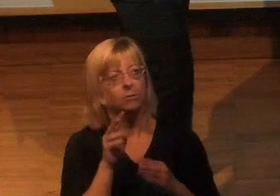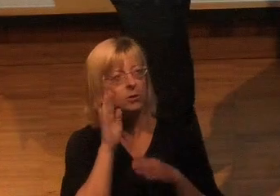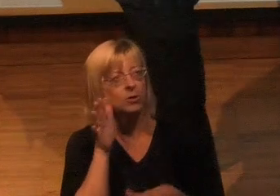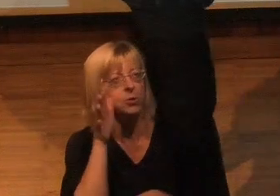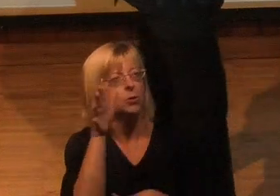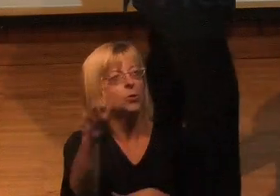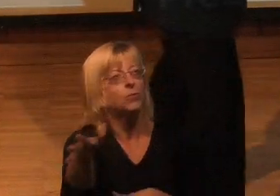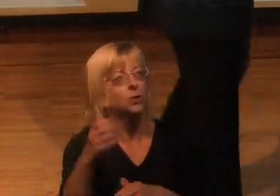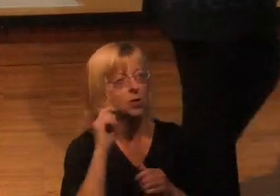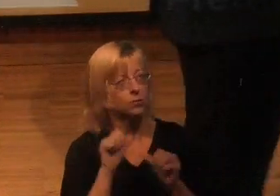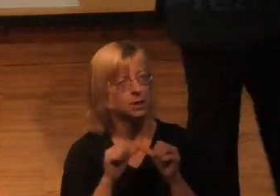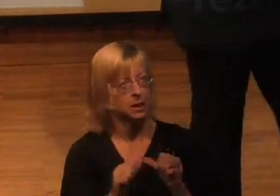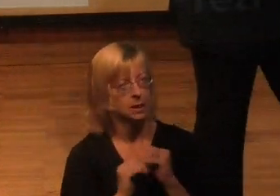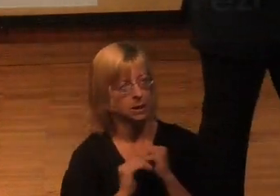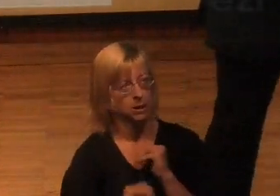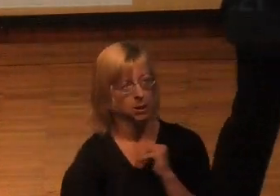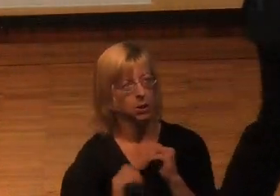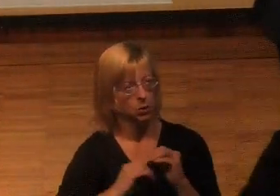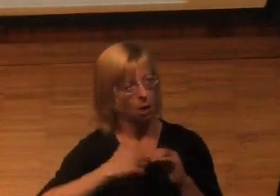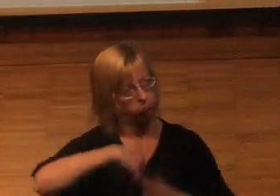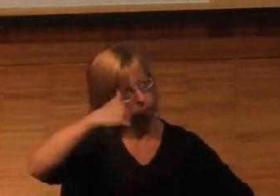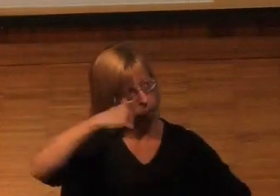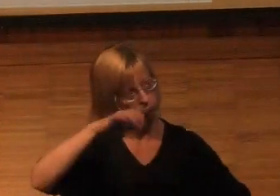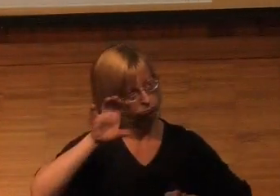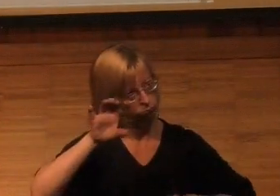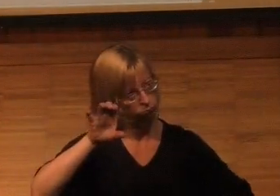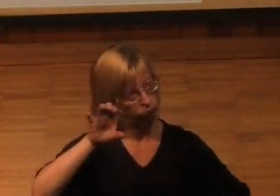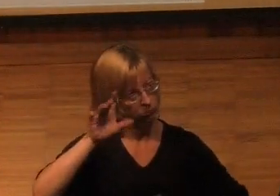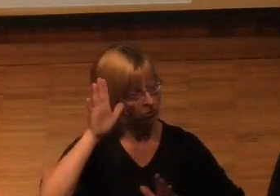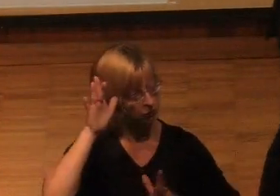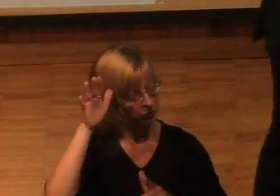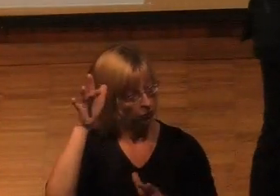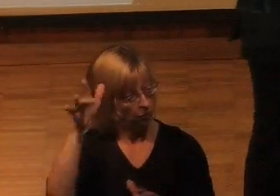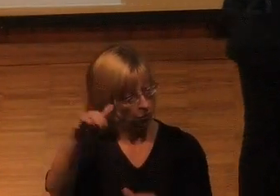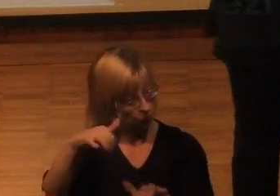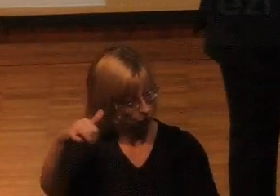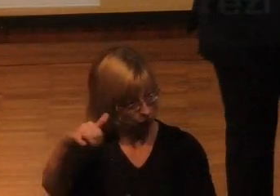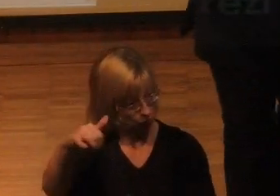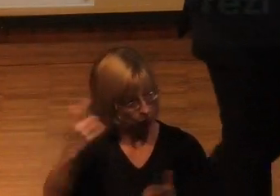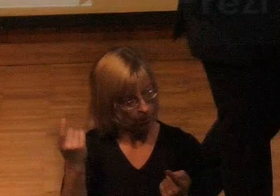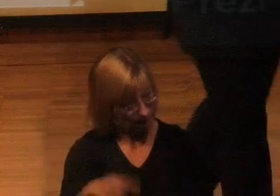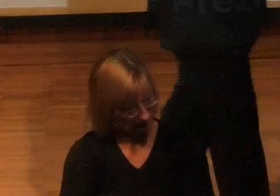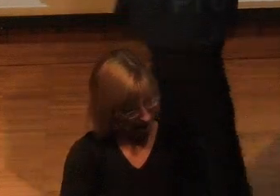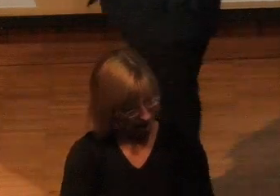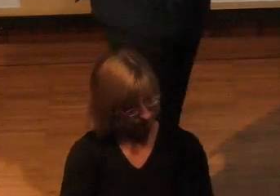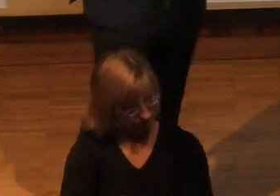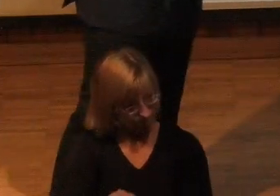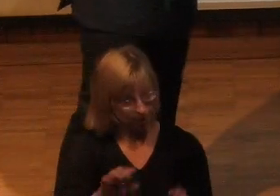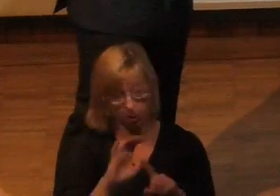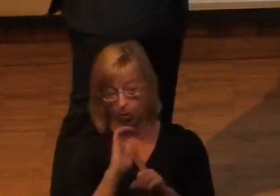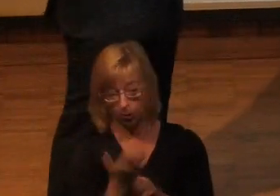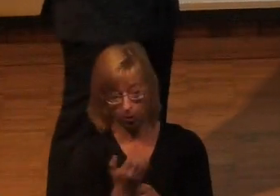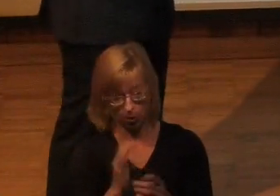and maintain this level of class stratification, it would split the culture in such a way